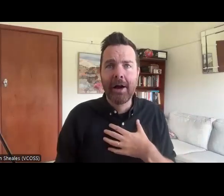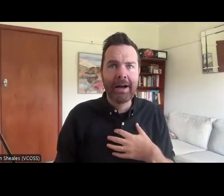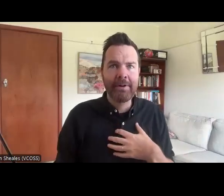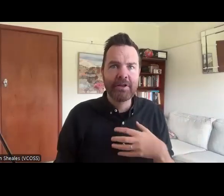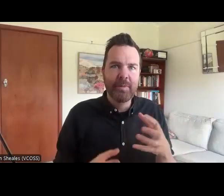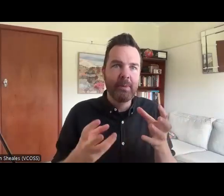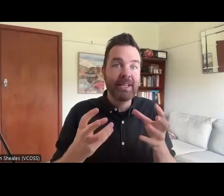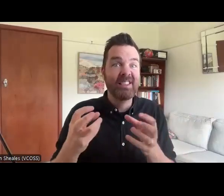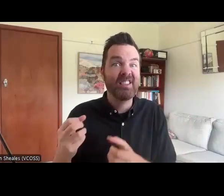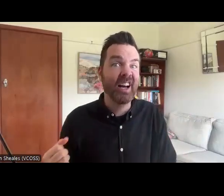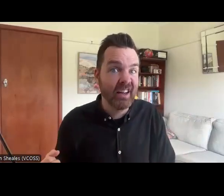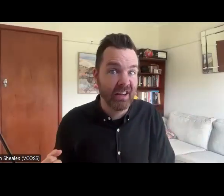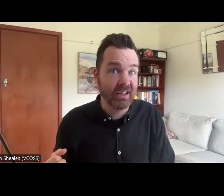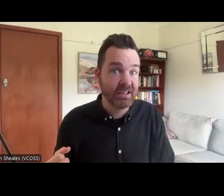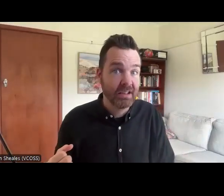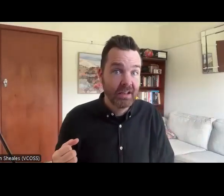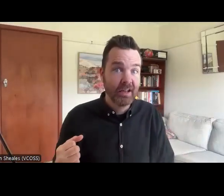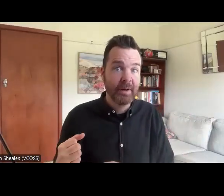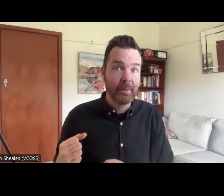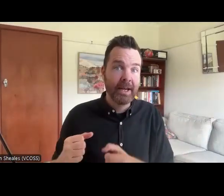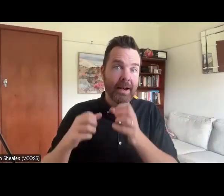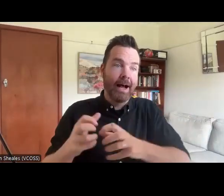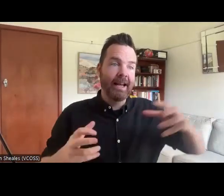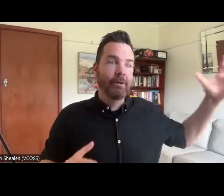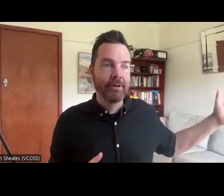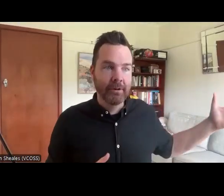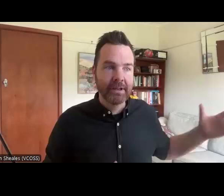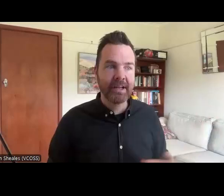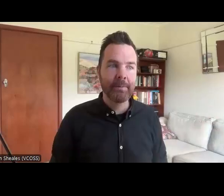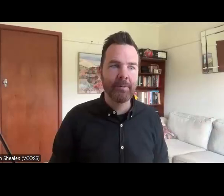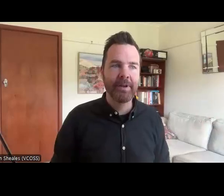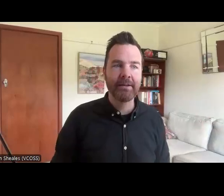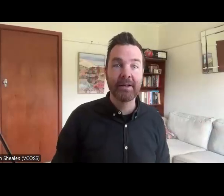I have visions of people being stuck in things. Of people being unable to escape from things and